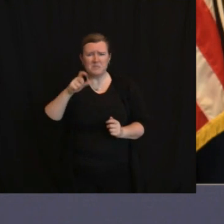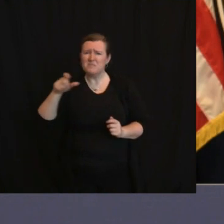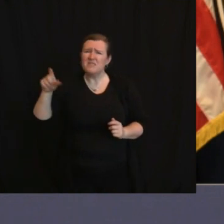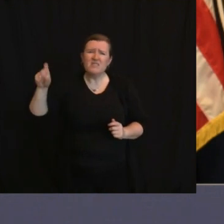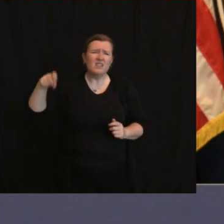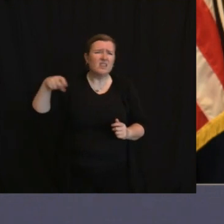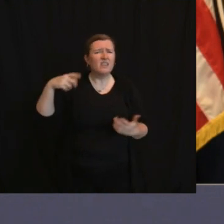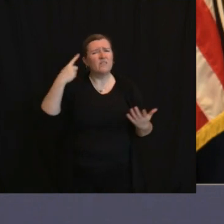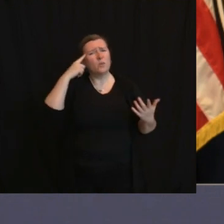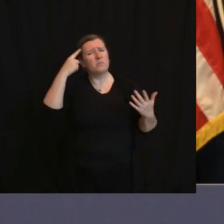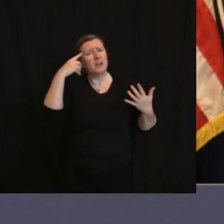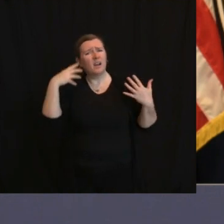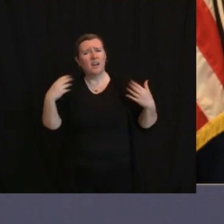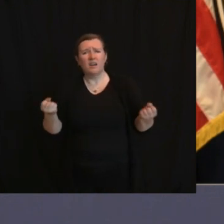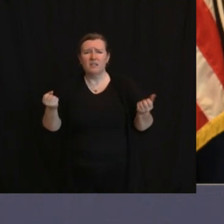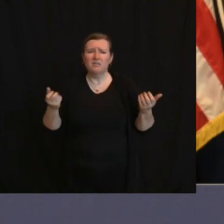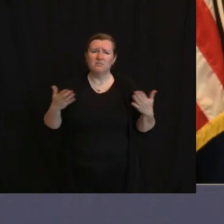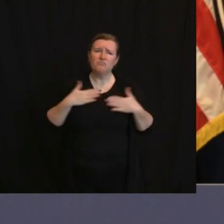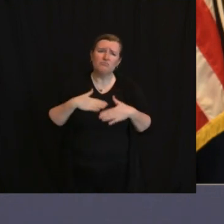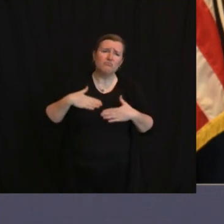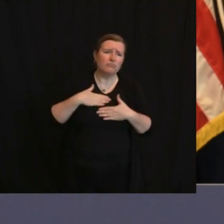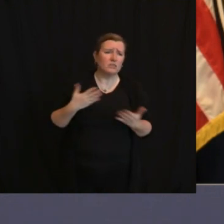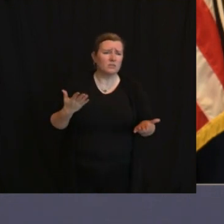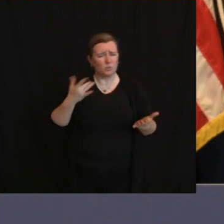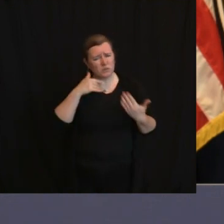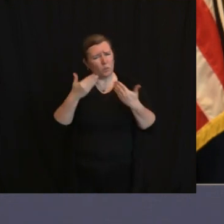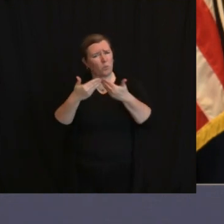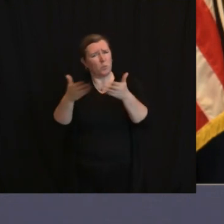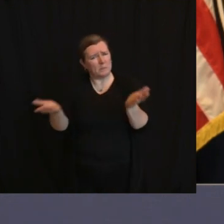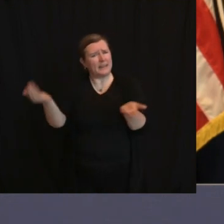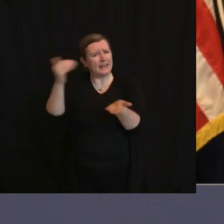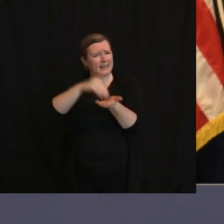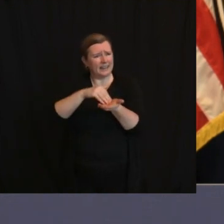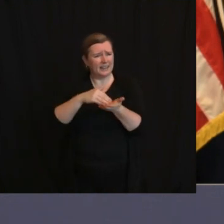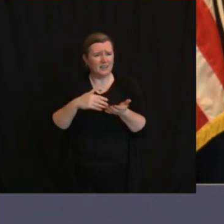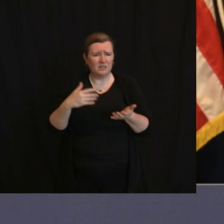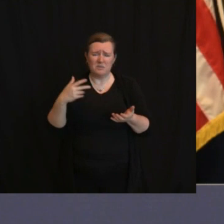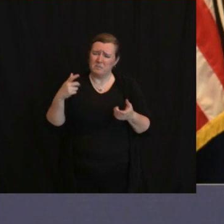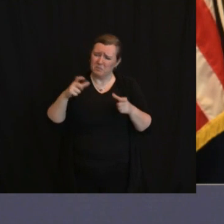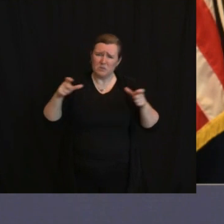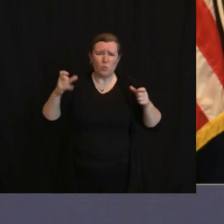SOCIAL DISTANCE. THIS SEEMS TO BE A BIG MENTAL HEALTH ISSUE WITH A LOT OF